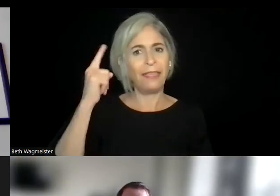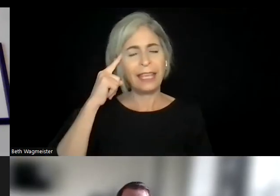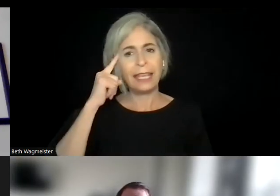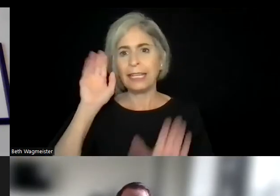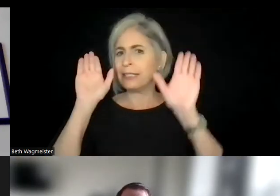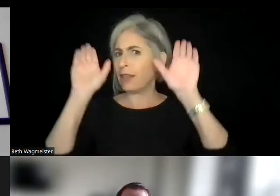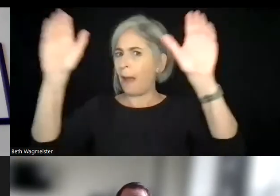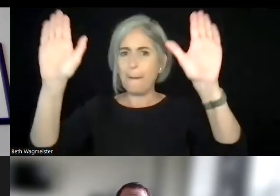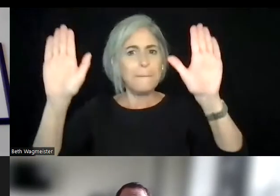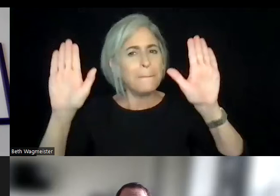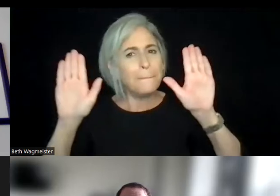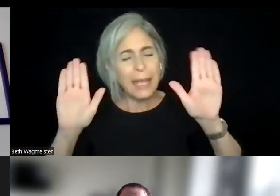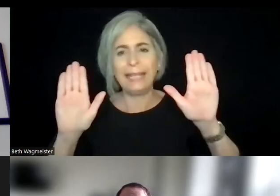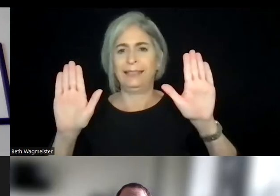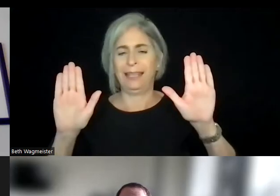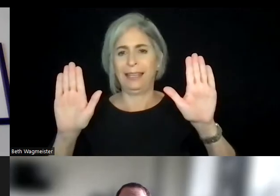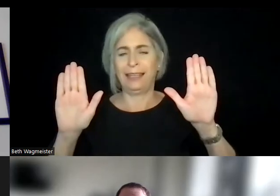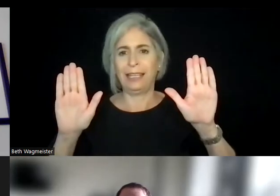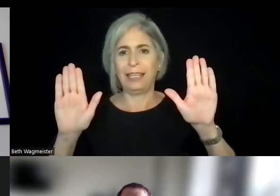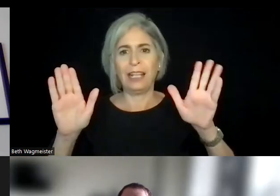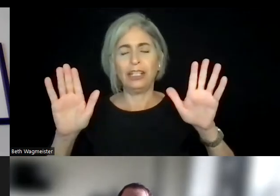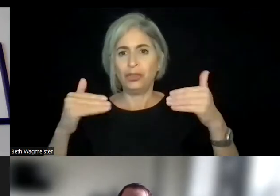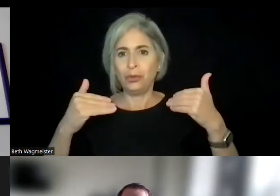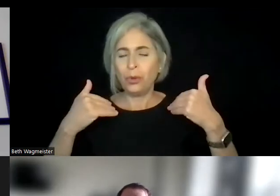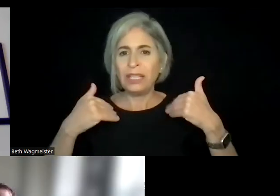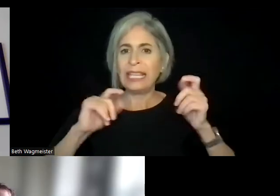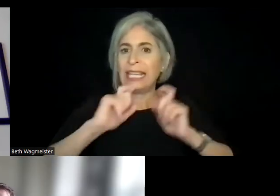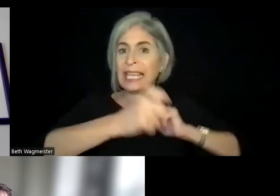that. I think it is really amazing to